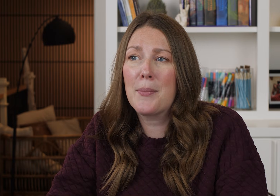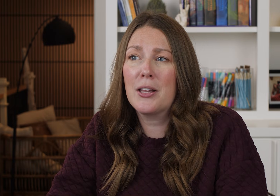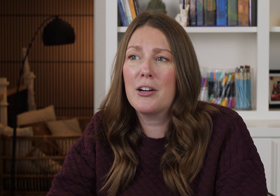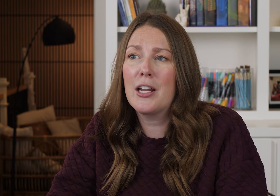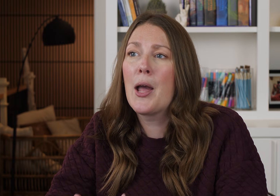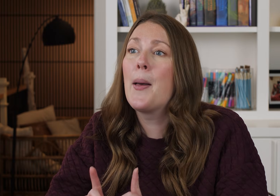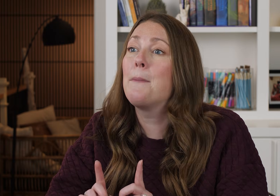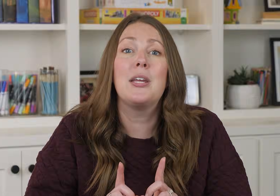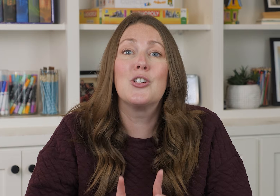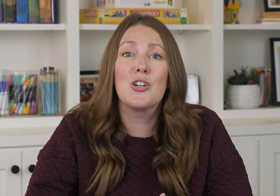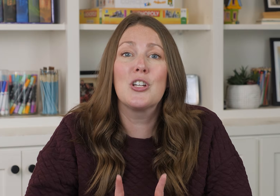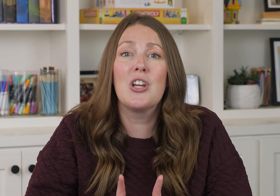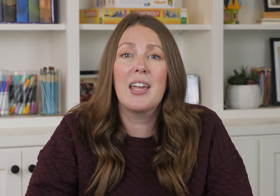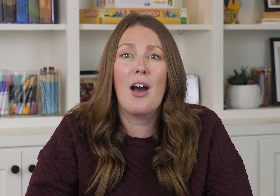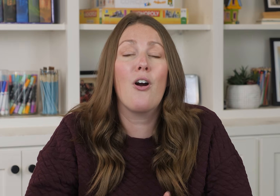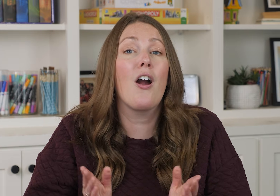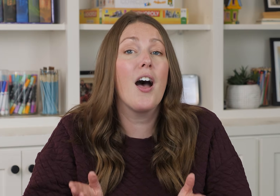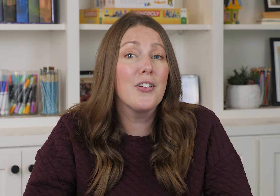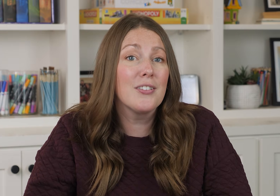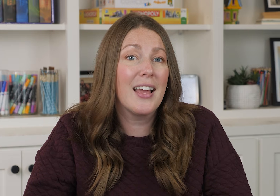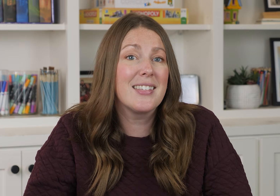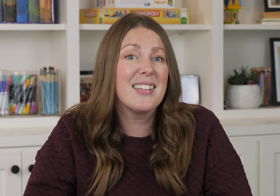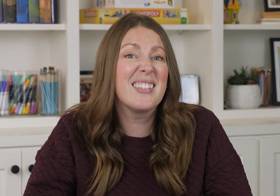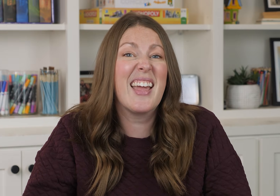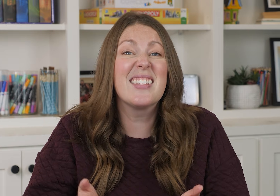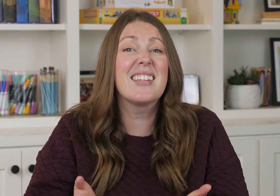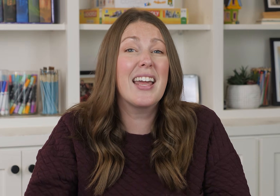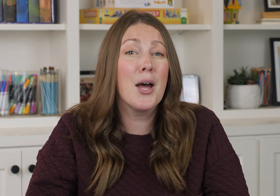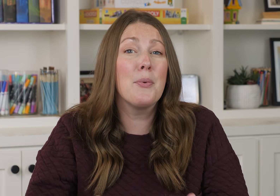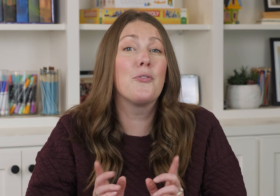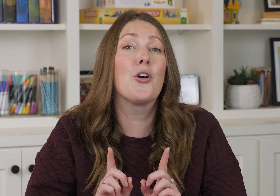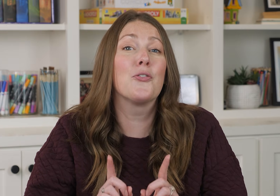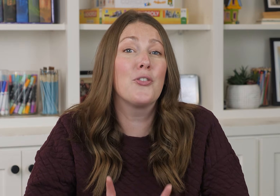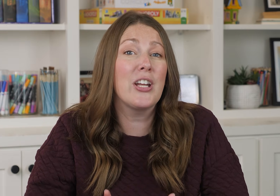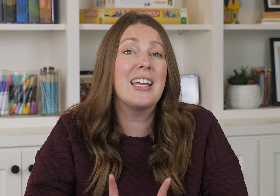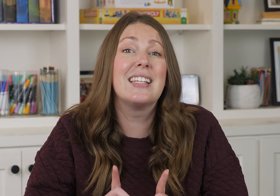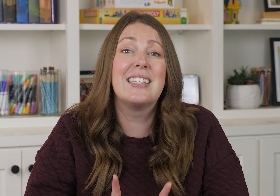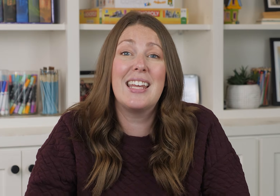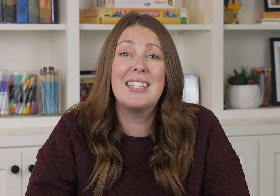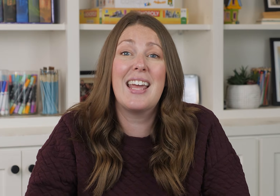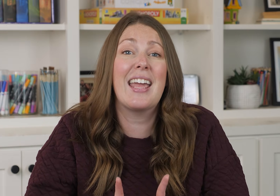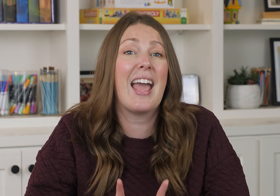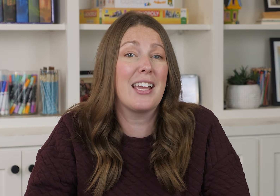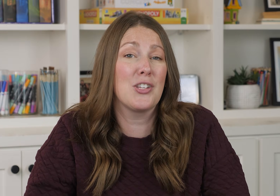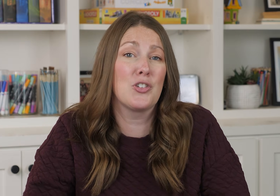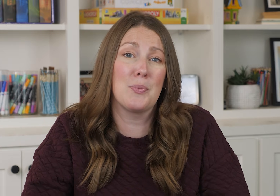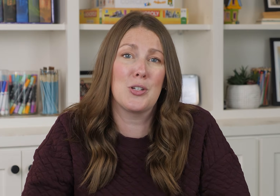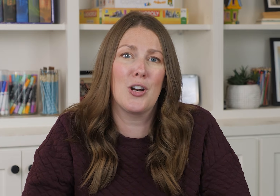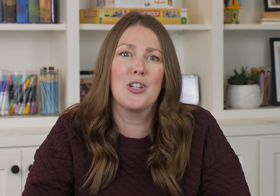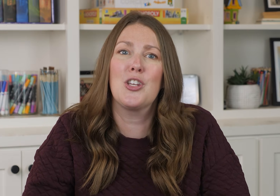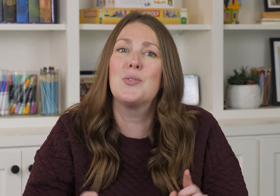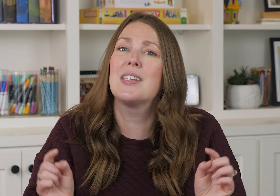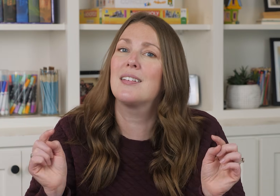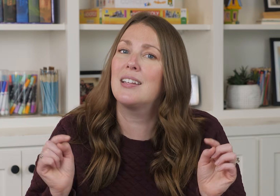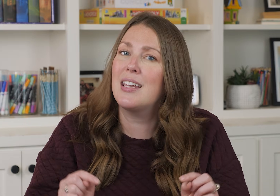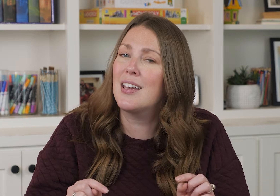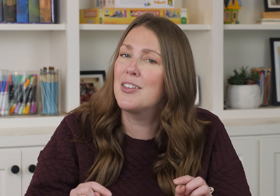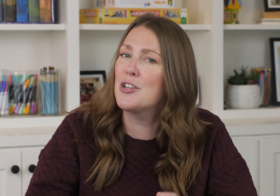vocabulary, be sure to check out our other lessons and sign up for our free